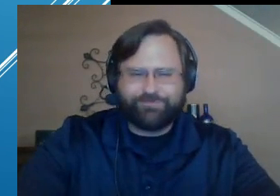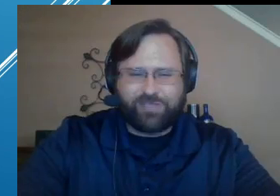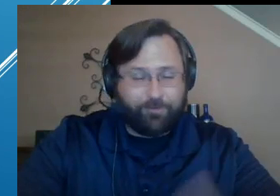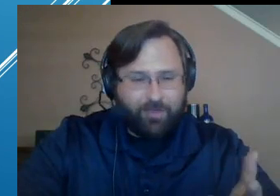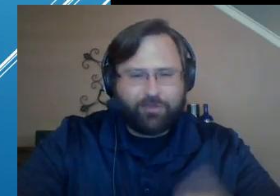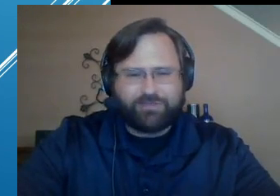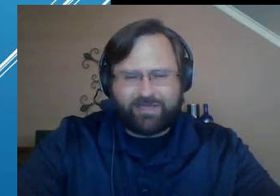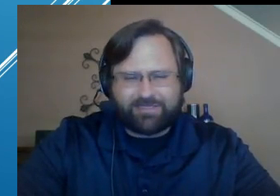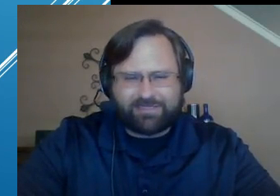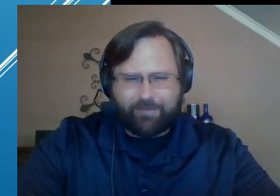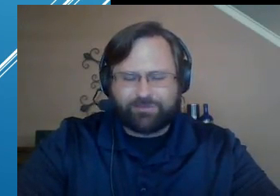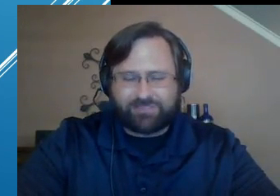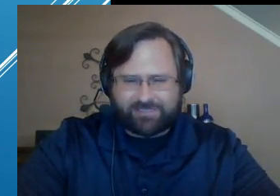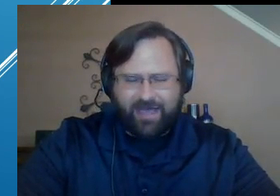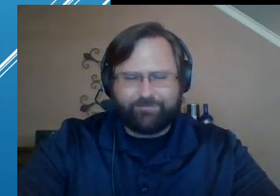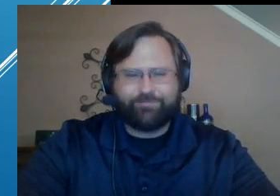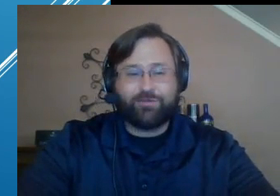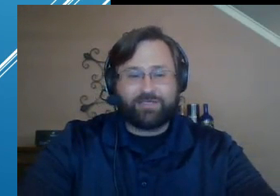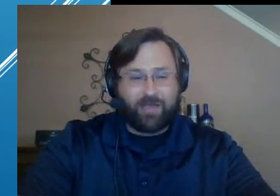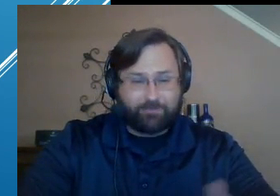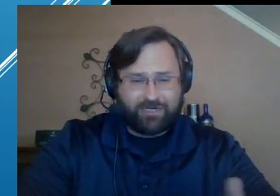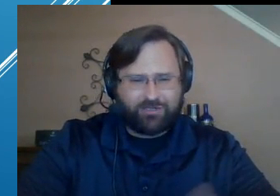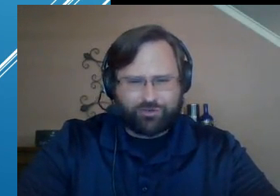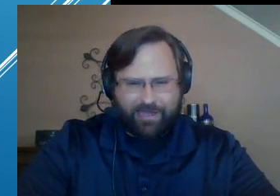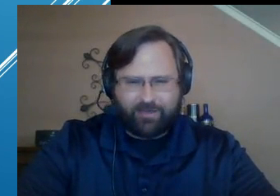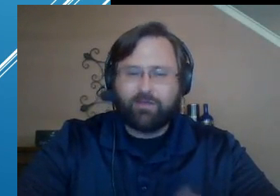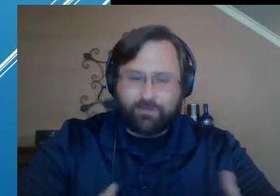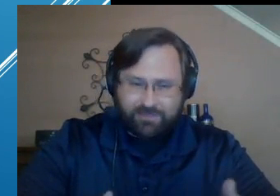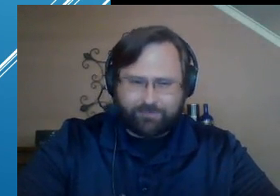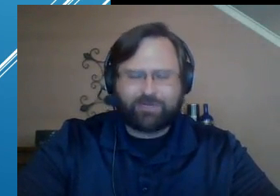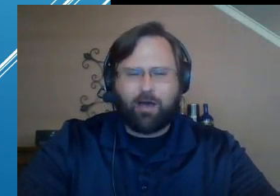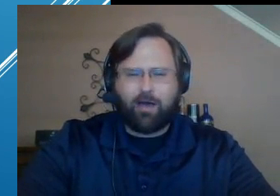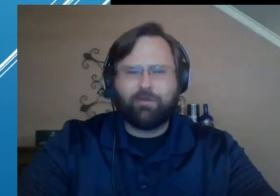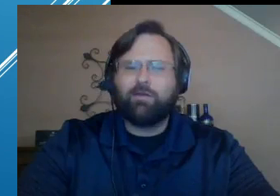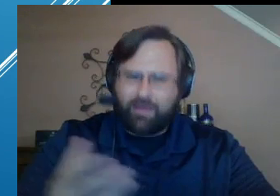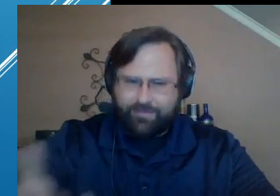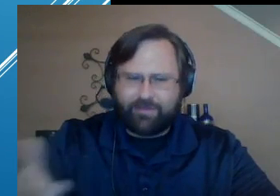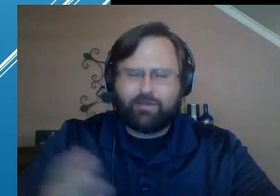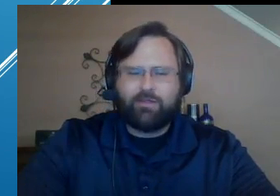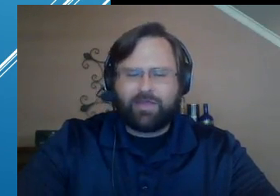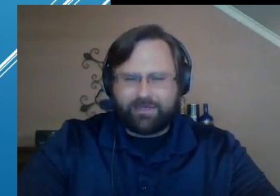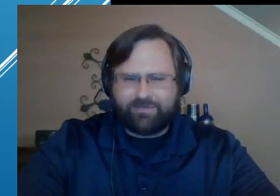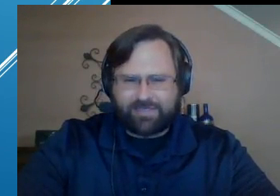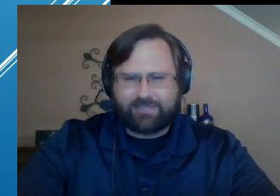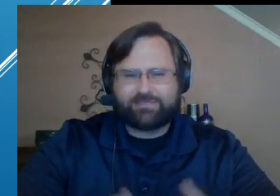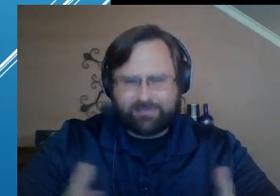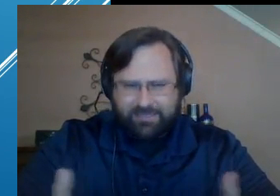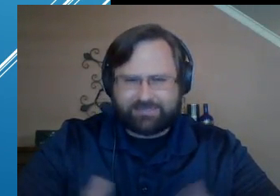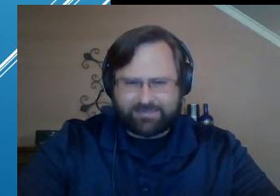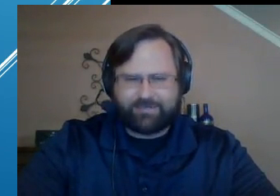so you see in these examples just that you see the object the tree the subject Bob and then the end of the sentence he sees it